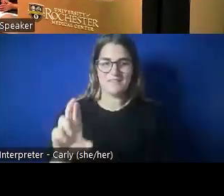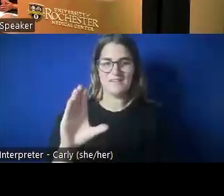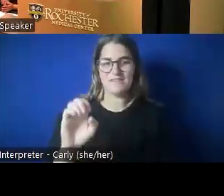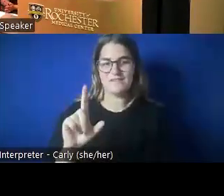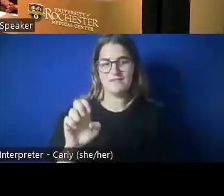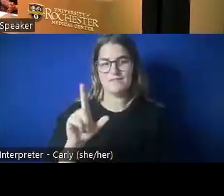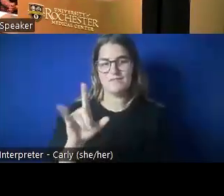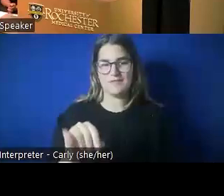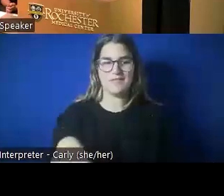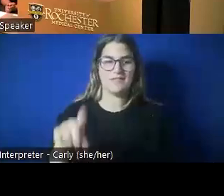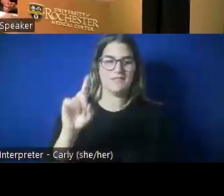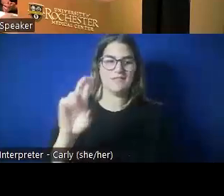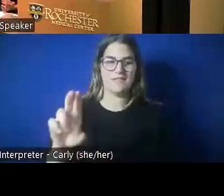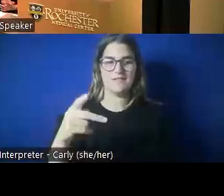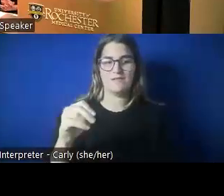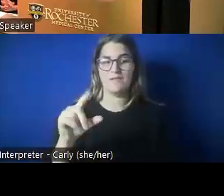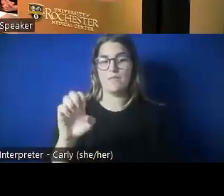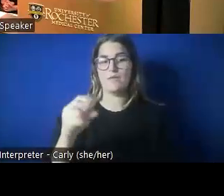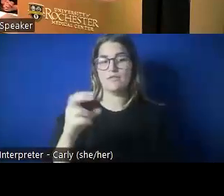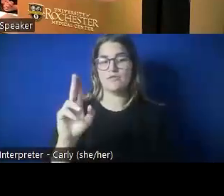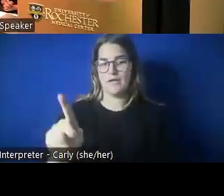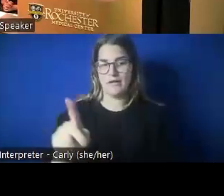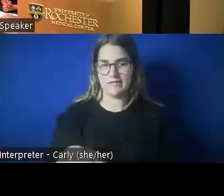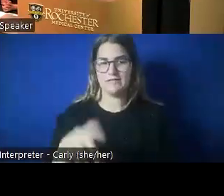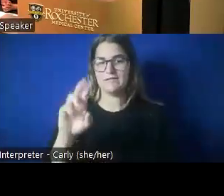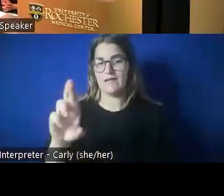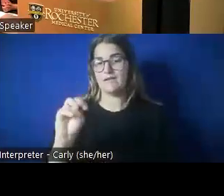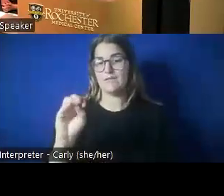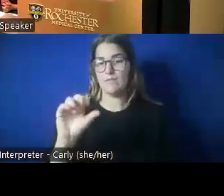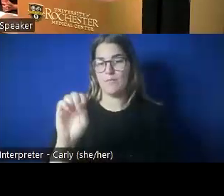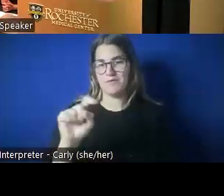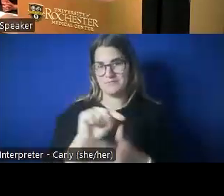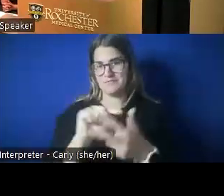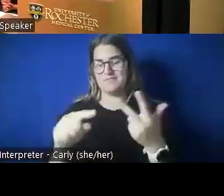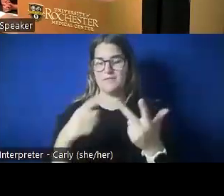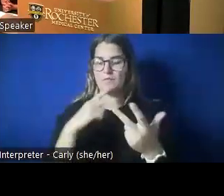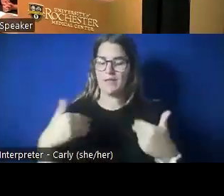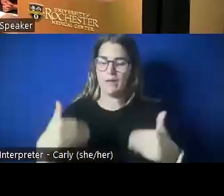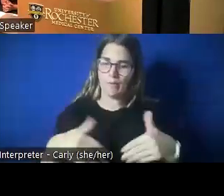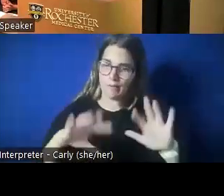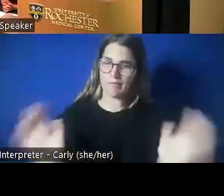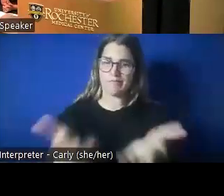are very um have been very instrumental in kind of getting things started and supporting us um